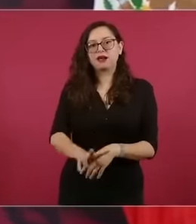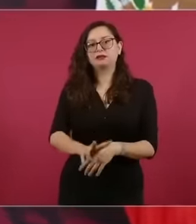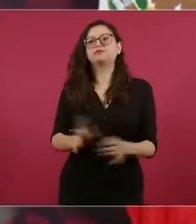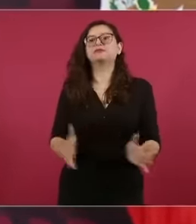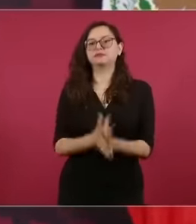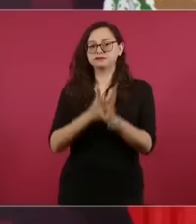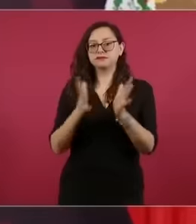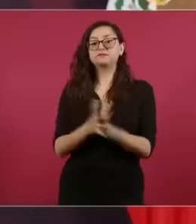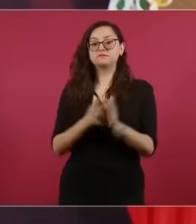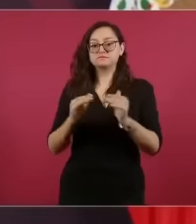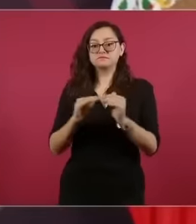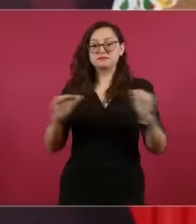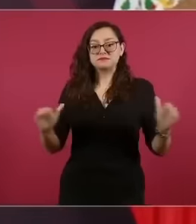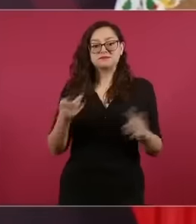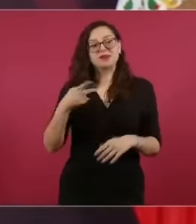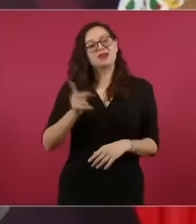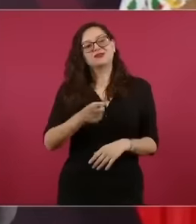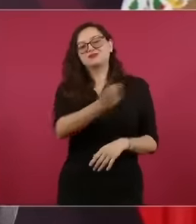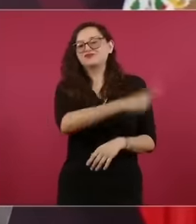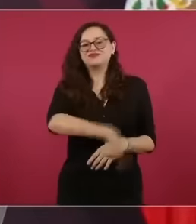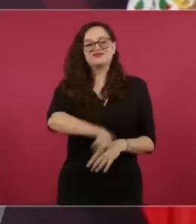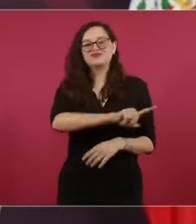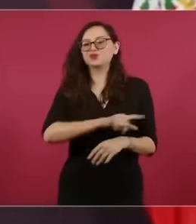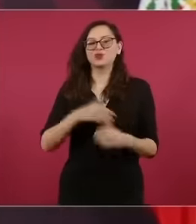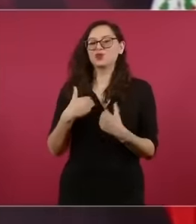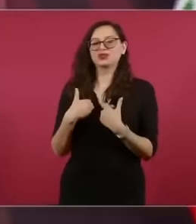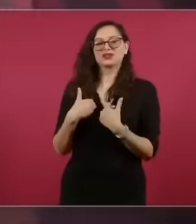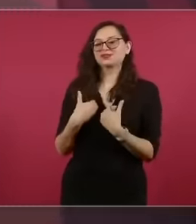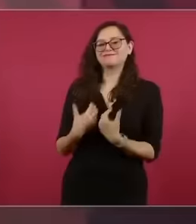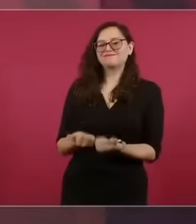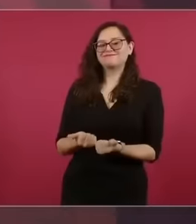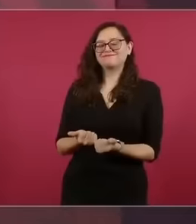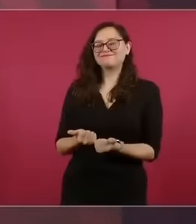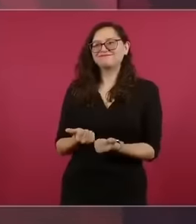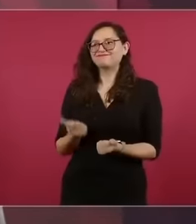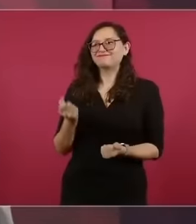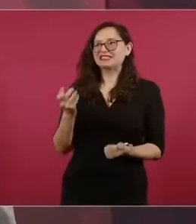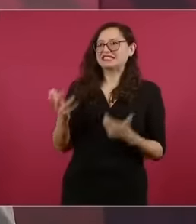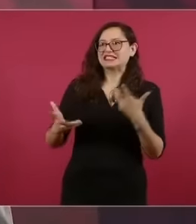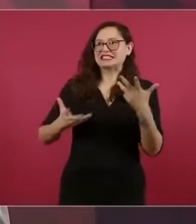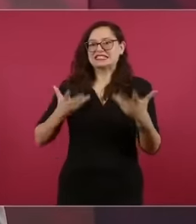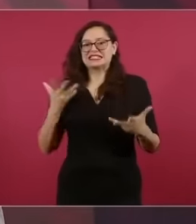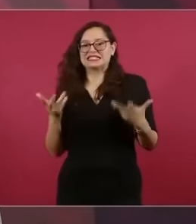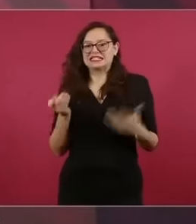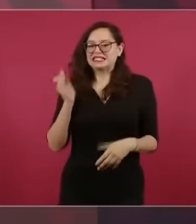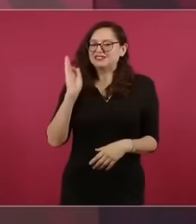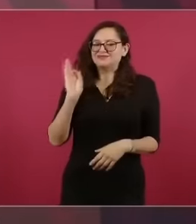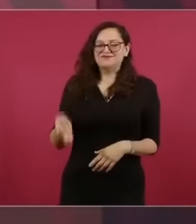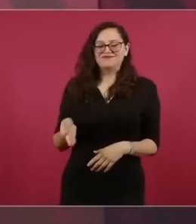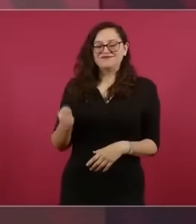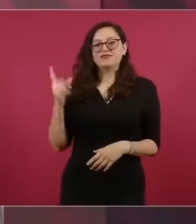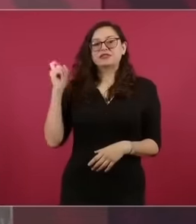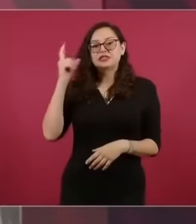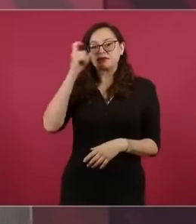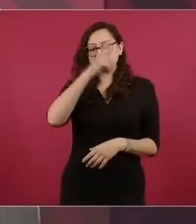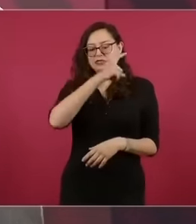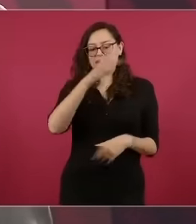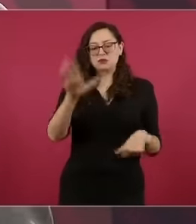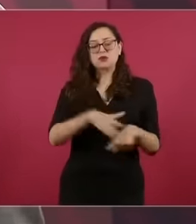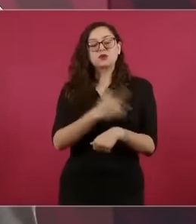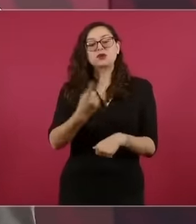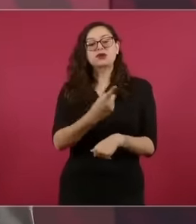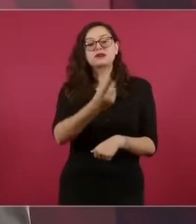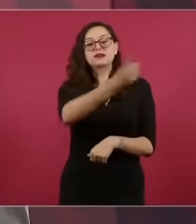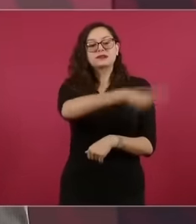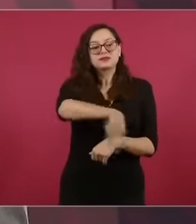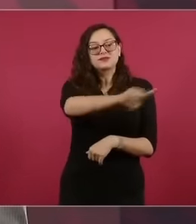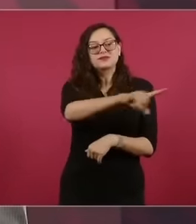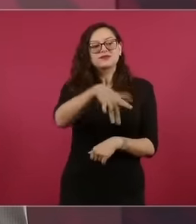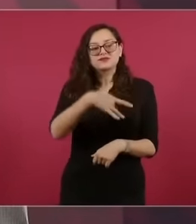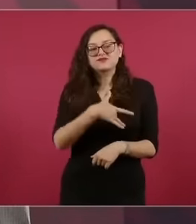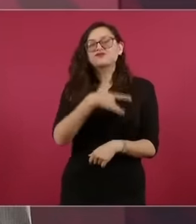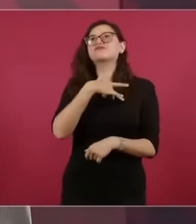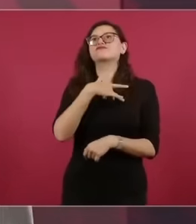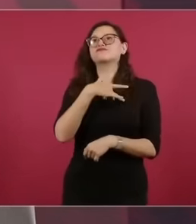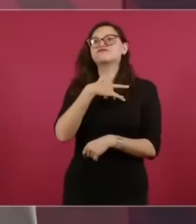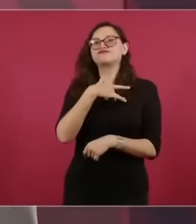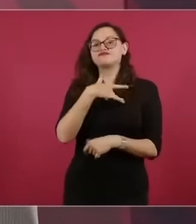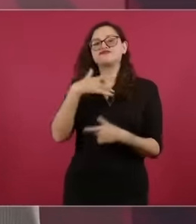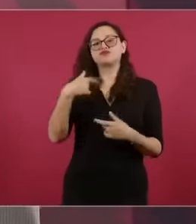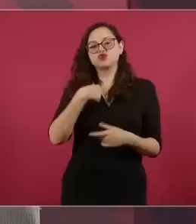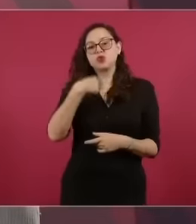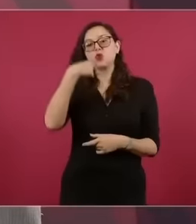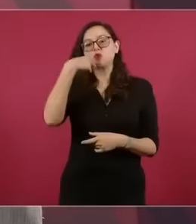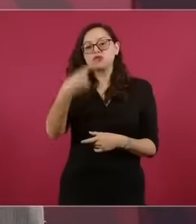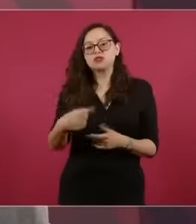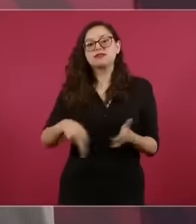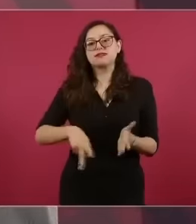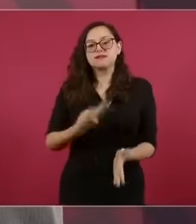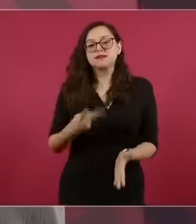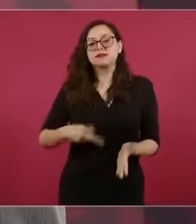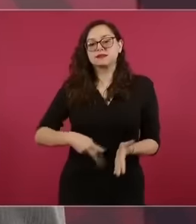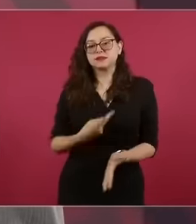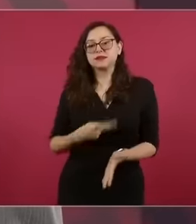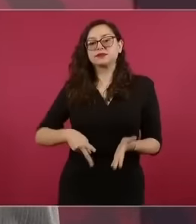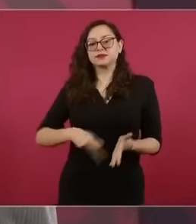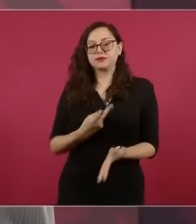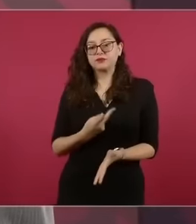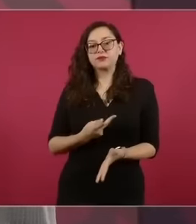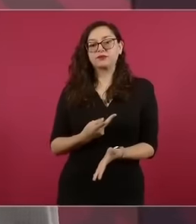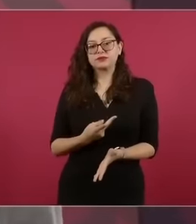it is difficult for them to accept it because for them I say it and say it and say it and say it I am going to continue